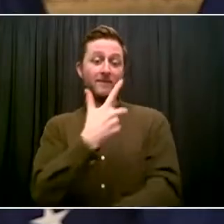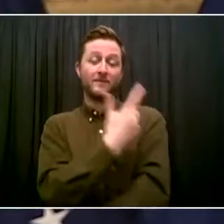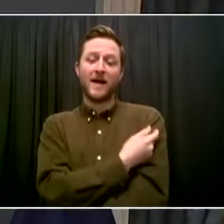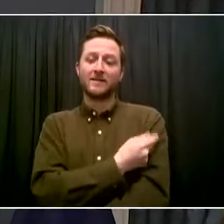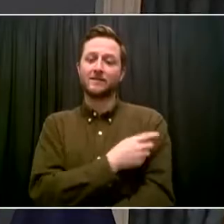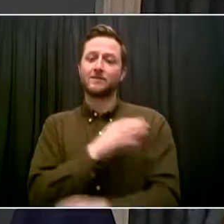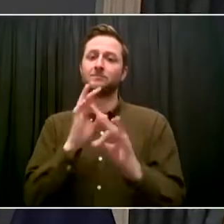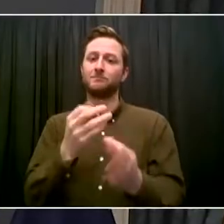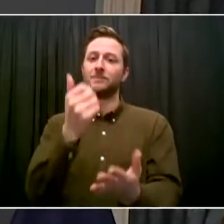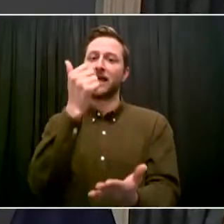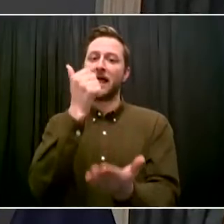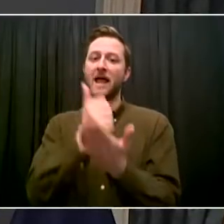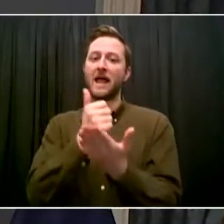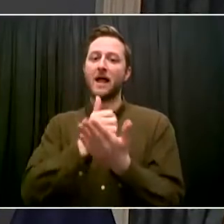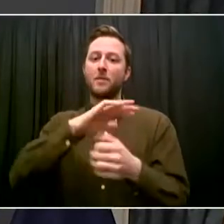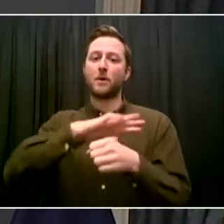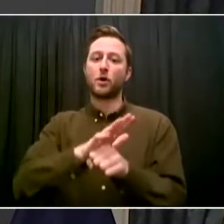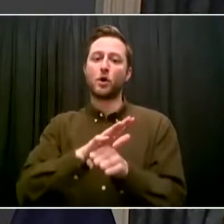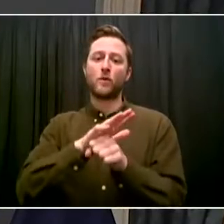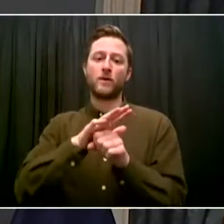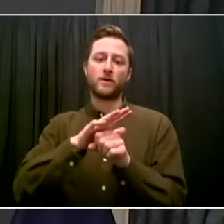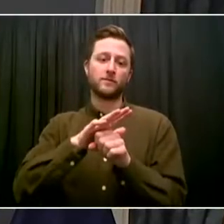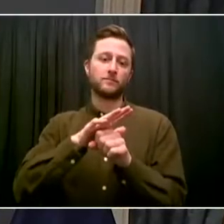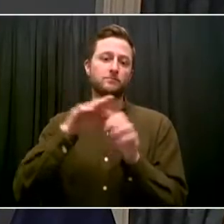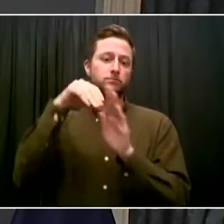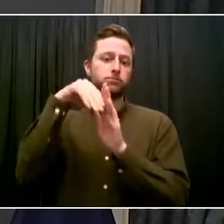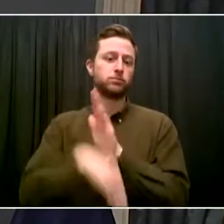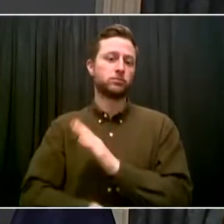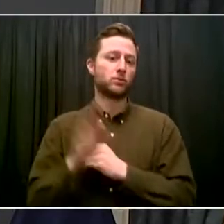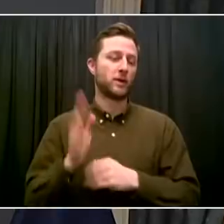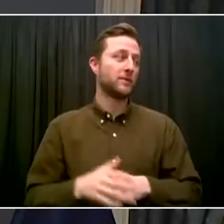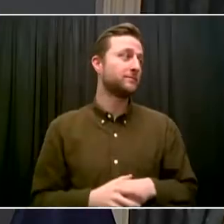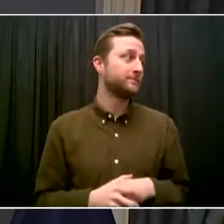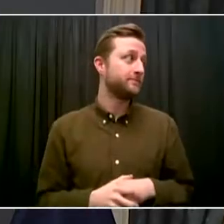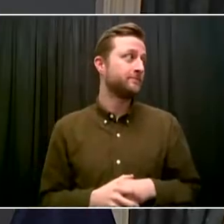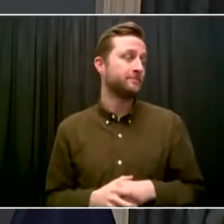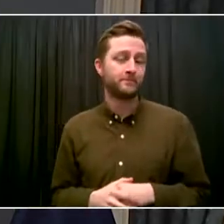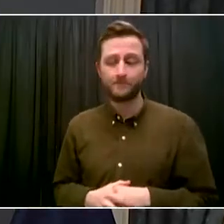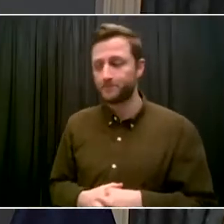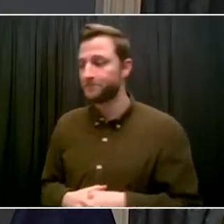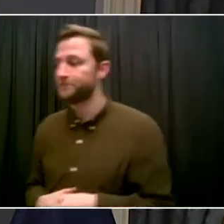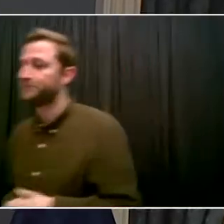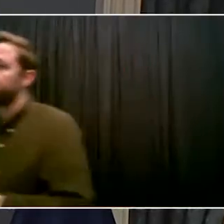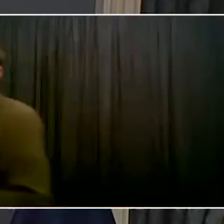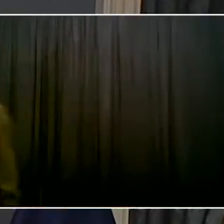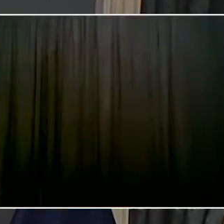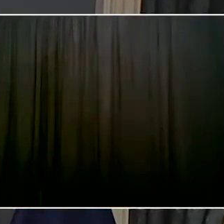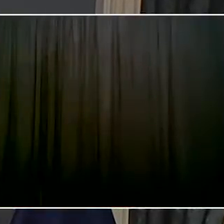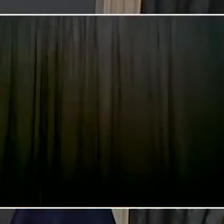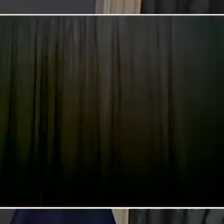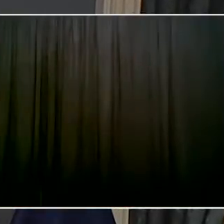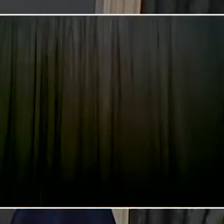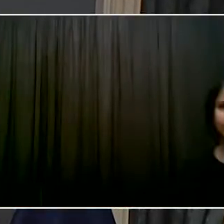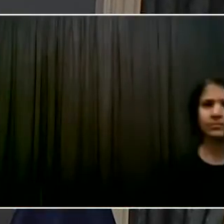THE FACE OF FATIGUE, WE WILL ASHPE OUR CURVE, BE BACK